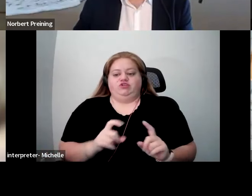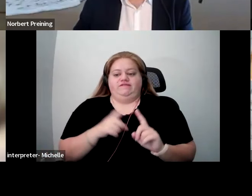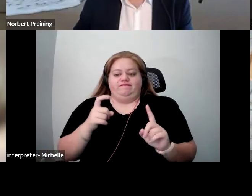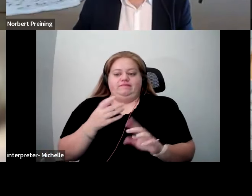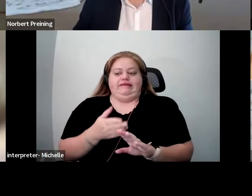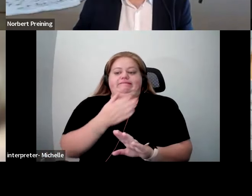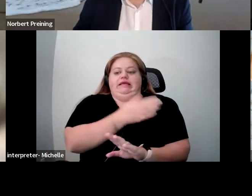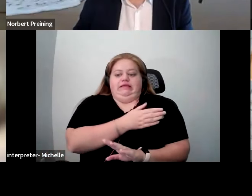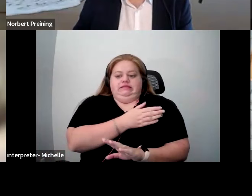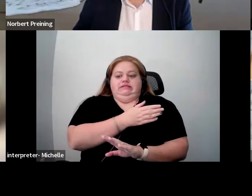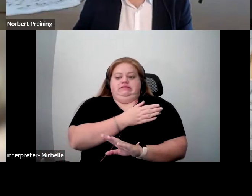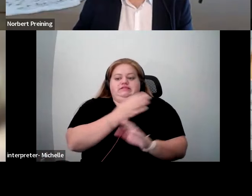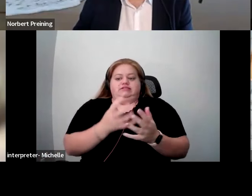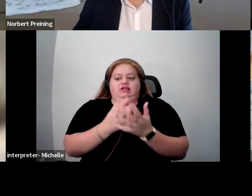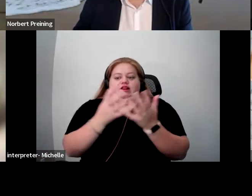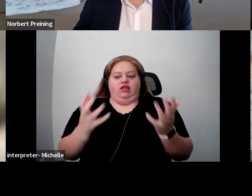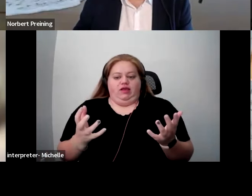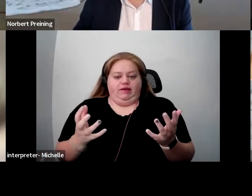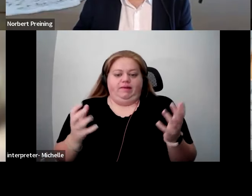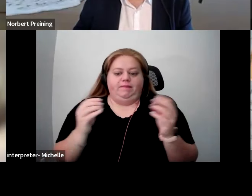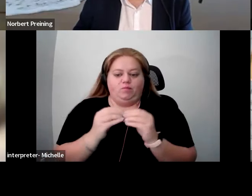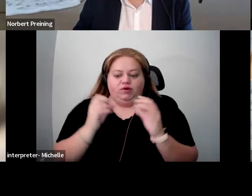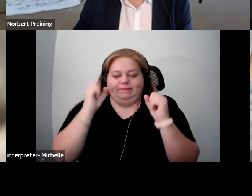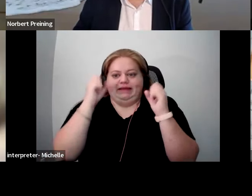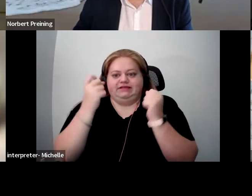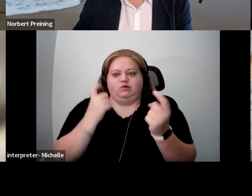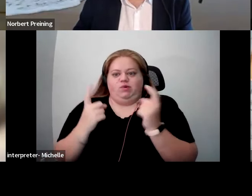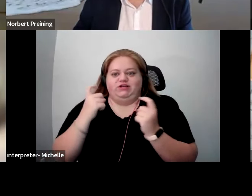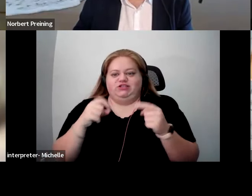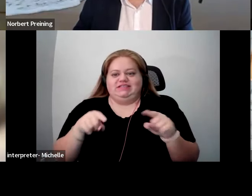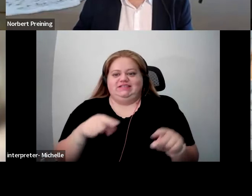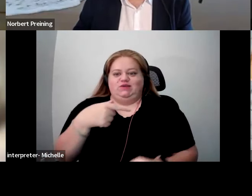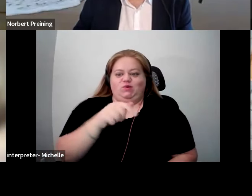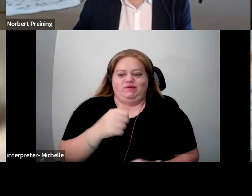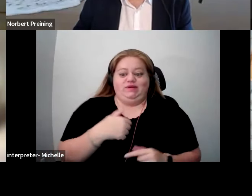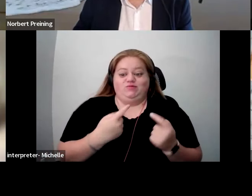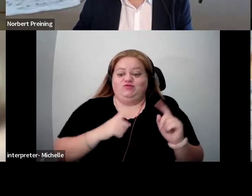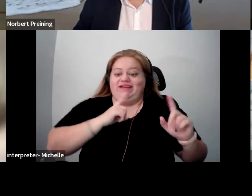And there's so many more really amazing questions coming in. We'll get to as many as we can.